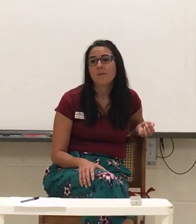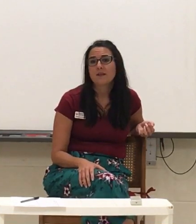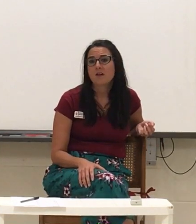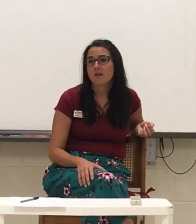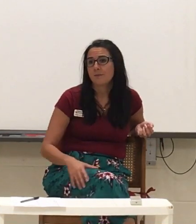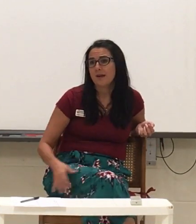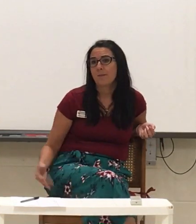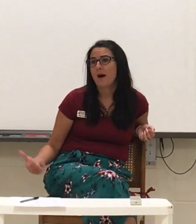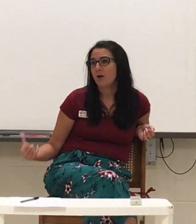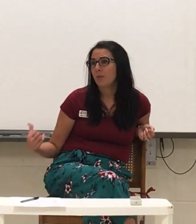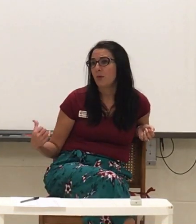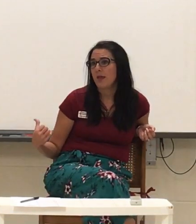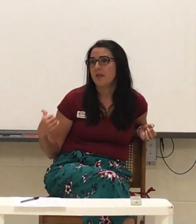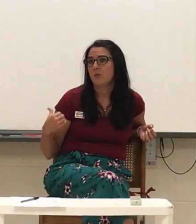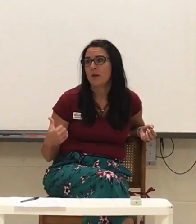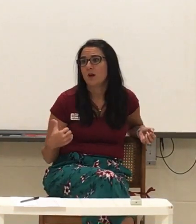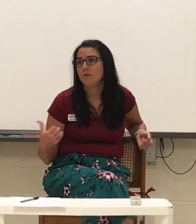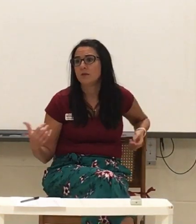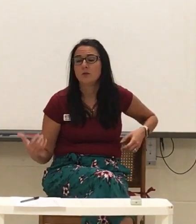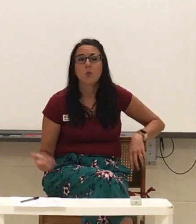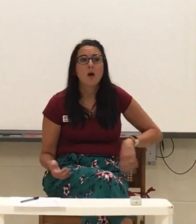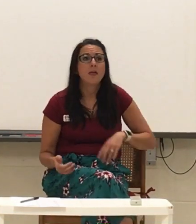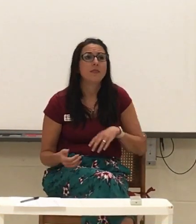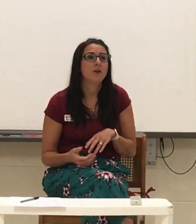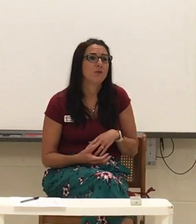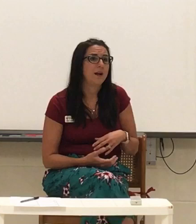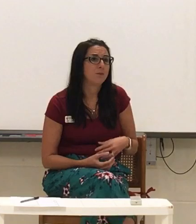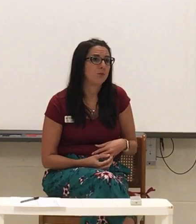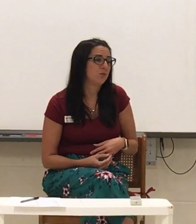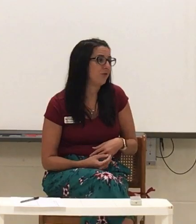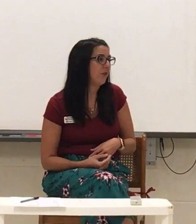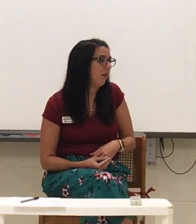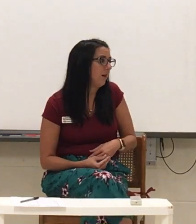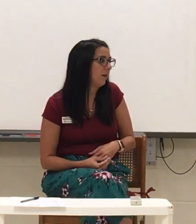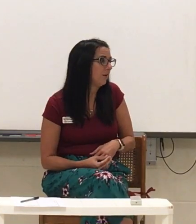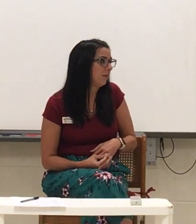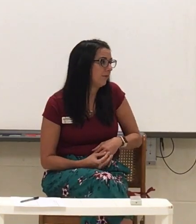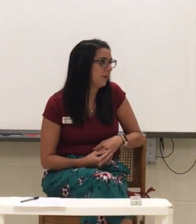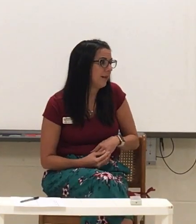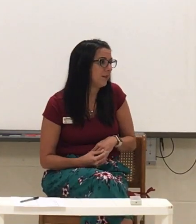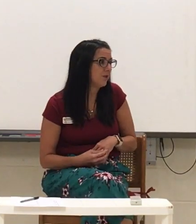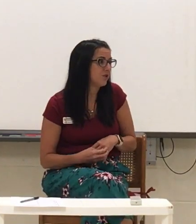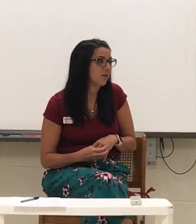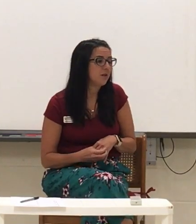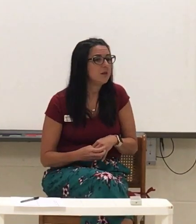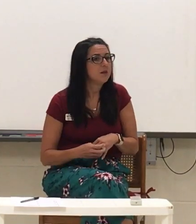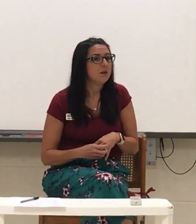up and talked about a power plant that went over the grammar rules are